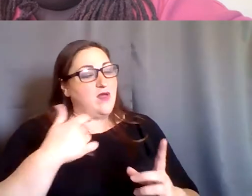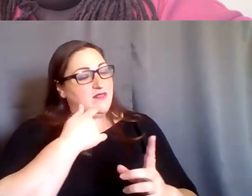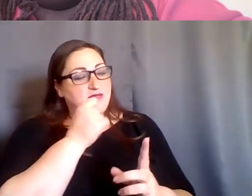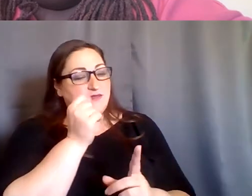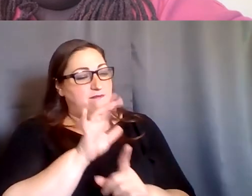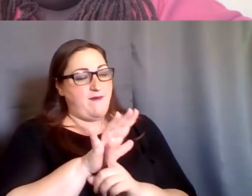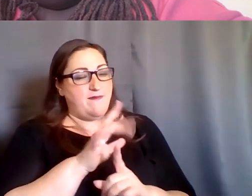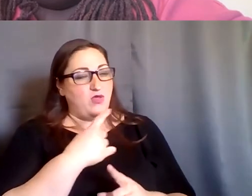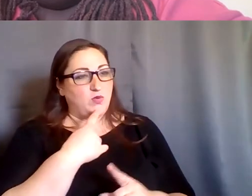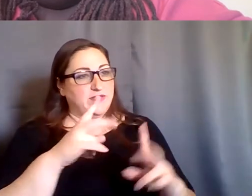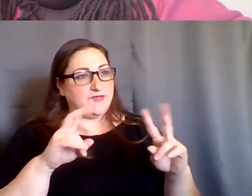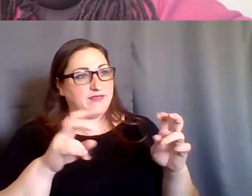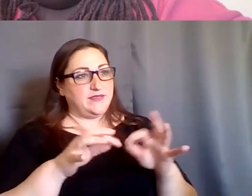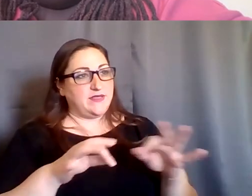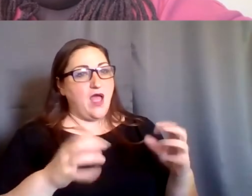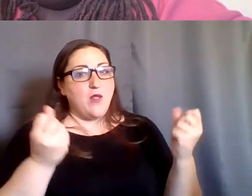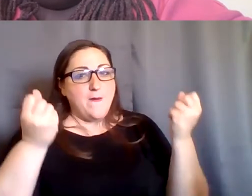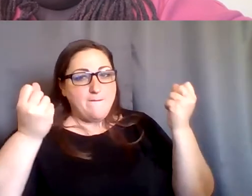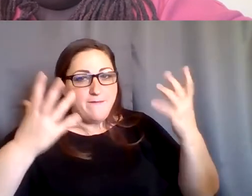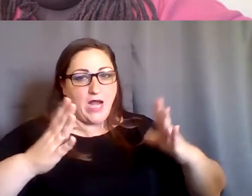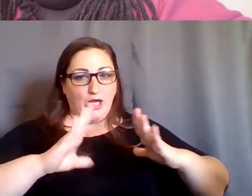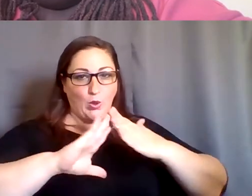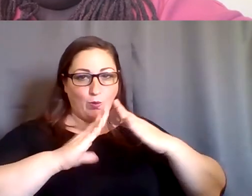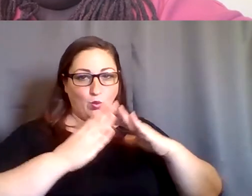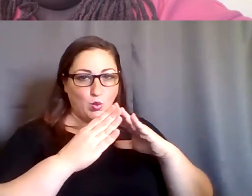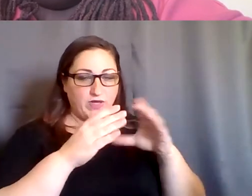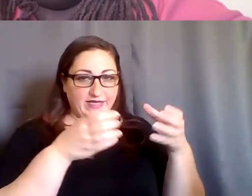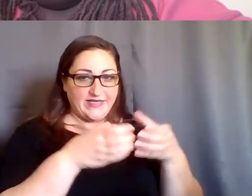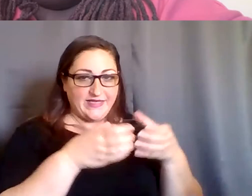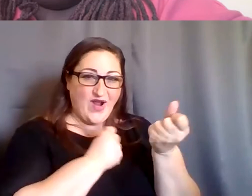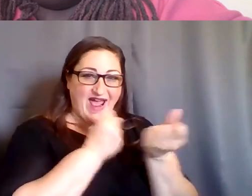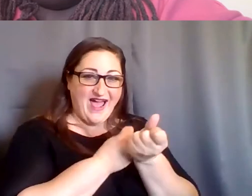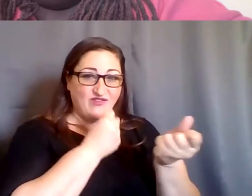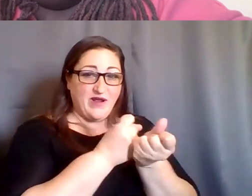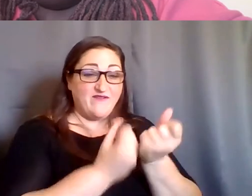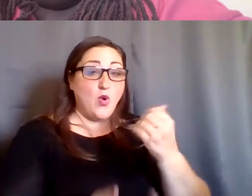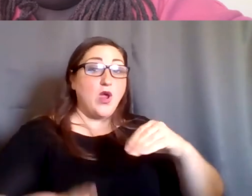that are advocating right now for increased elections security over fears